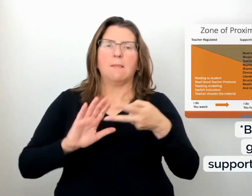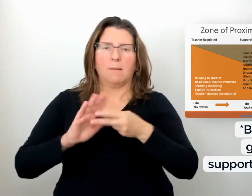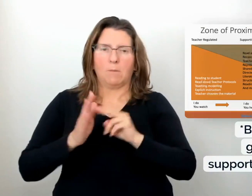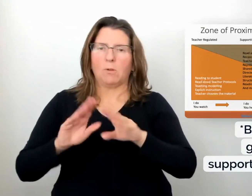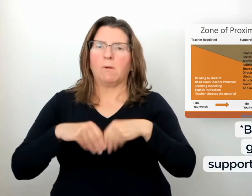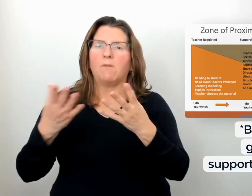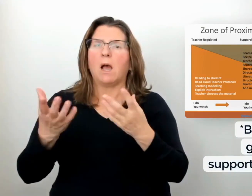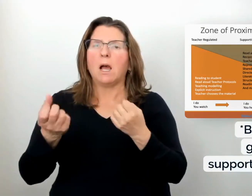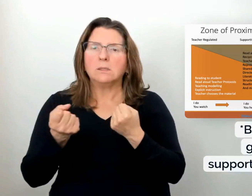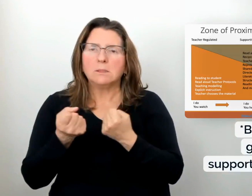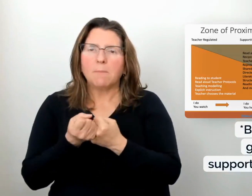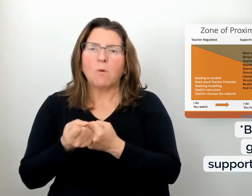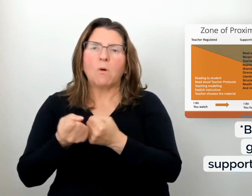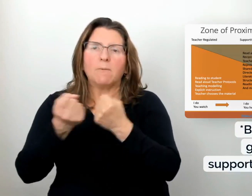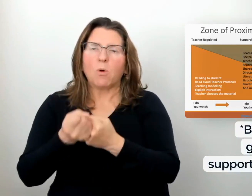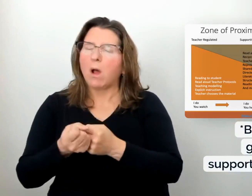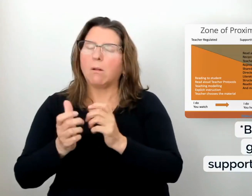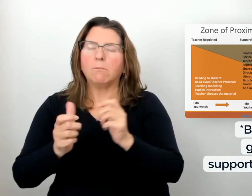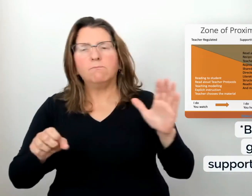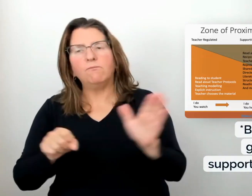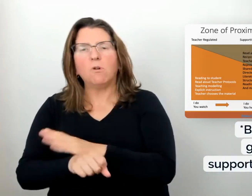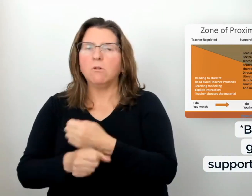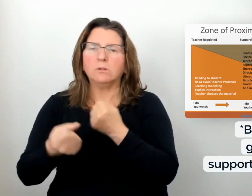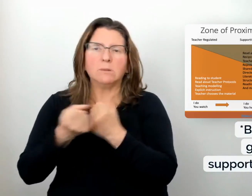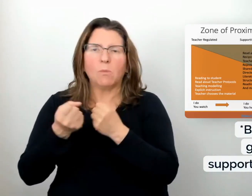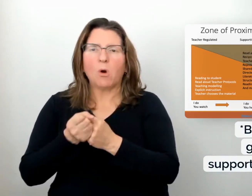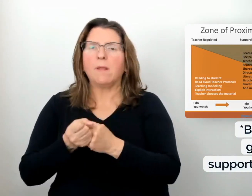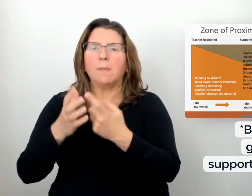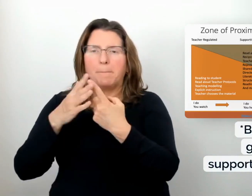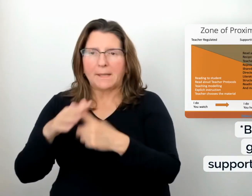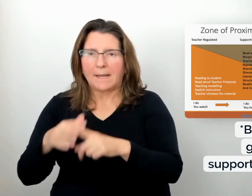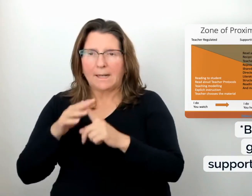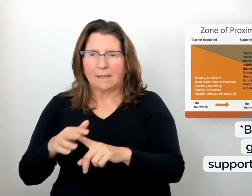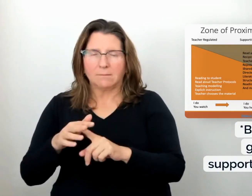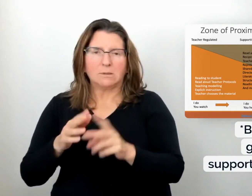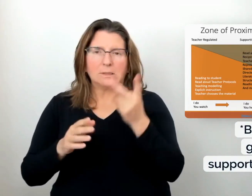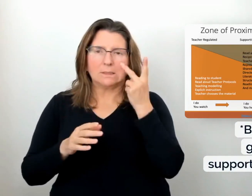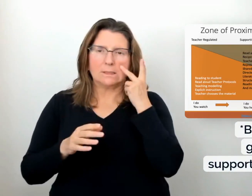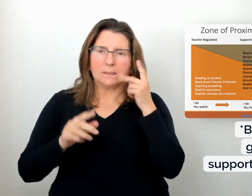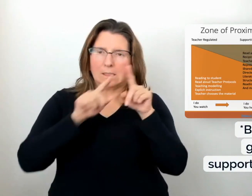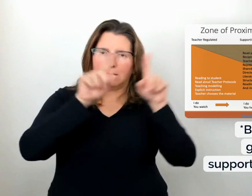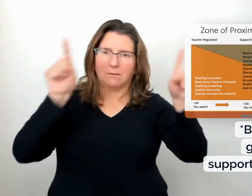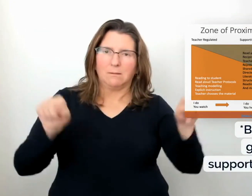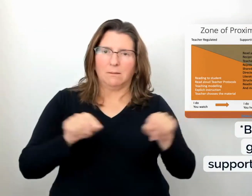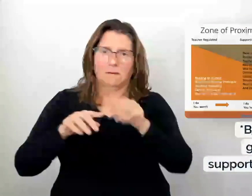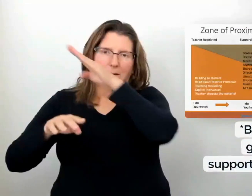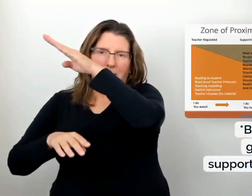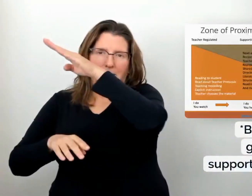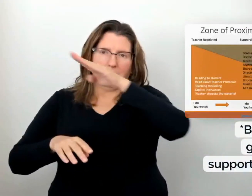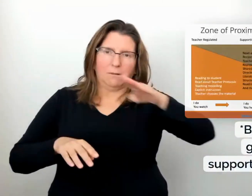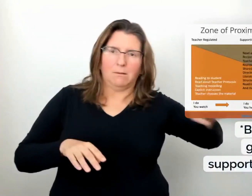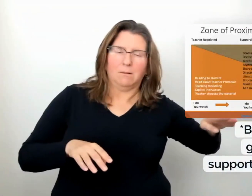You can see on the slide the horizontal line is at the top of the vertical axis on the left -